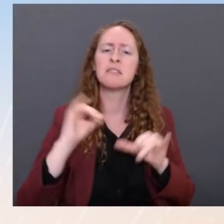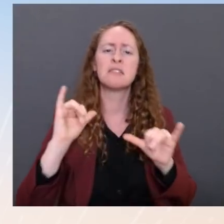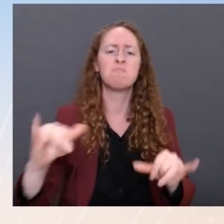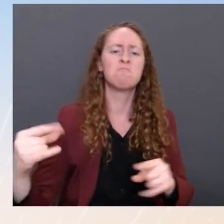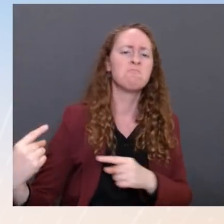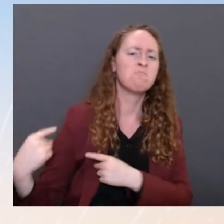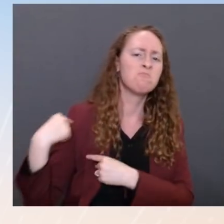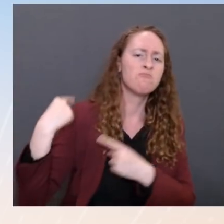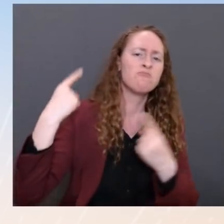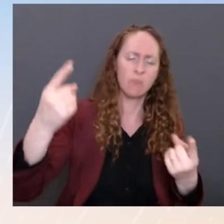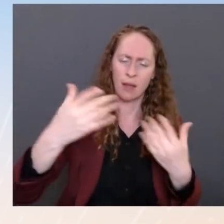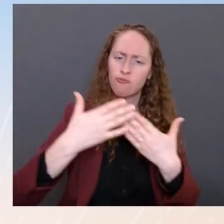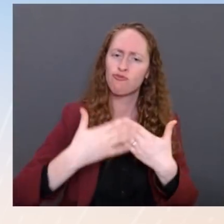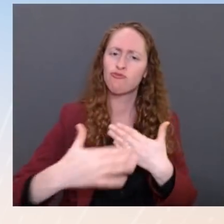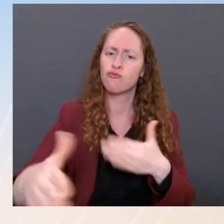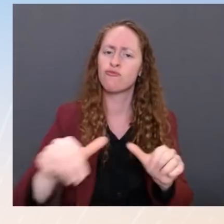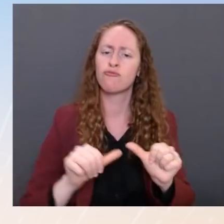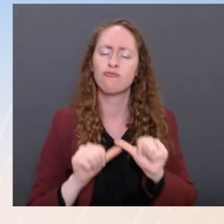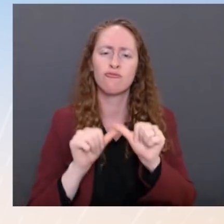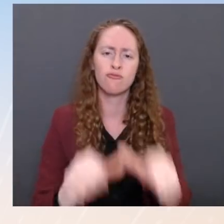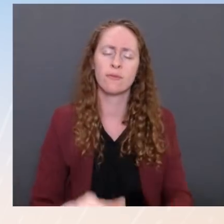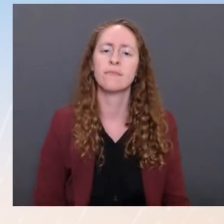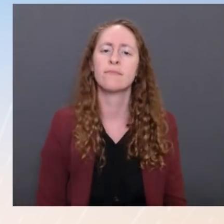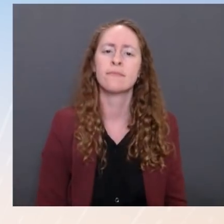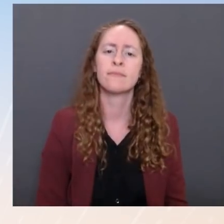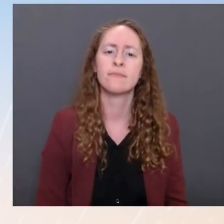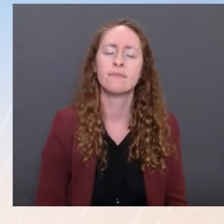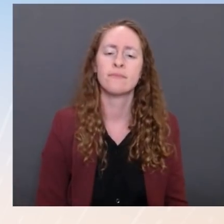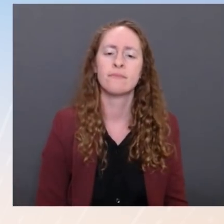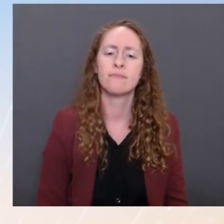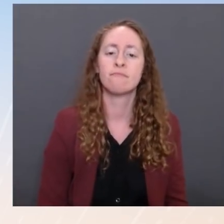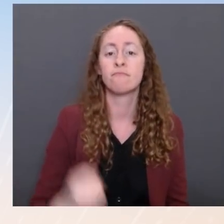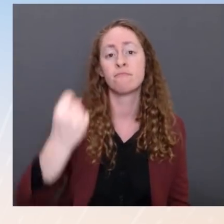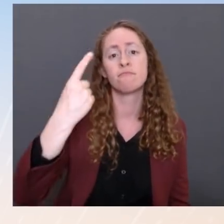I think it's important to note what the facts are here, which is that there's no aggressive intent at all.